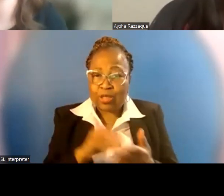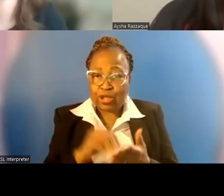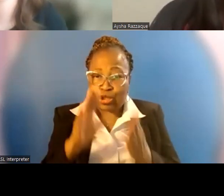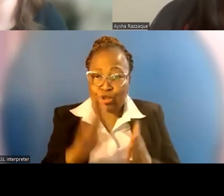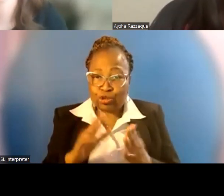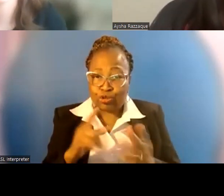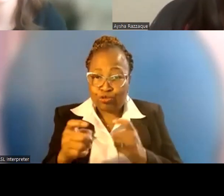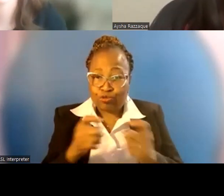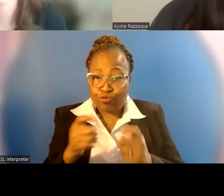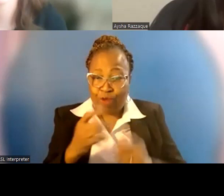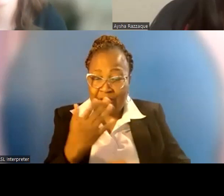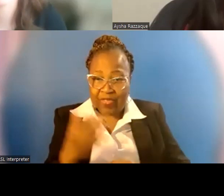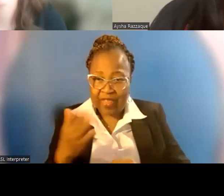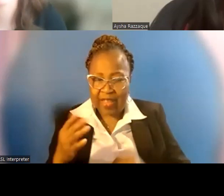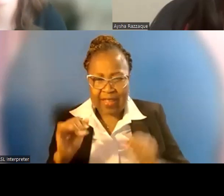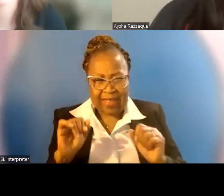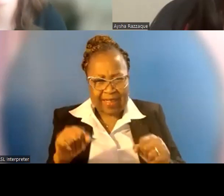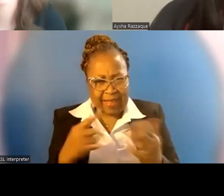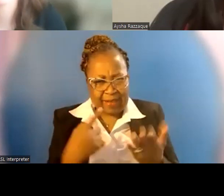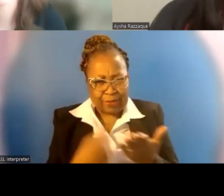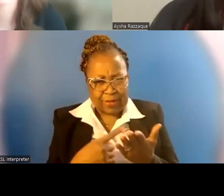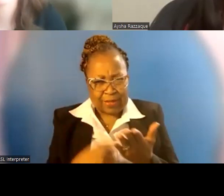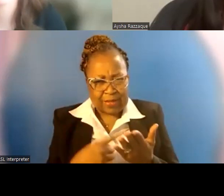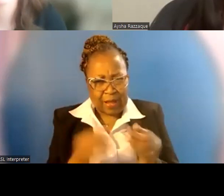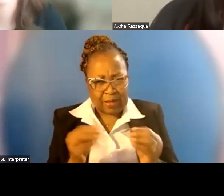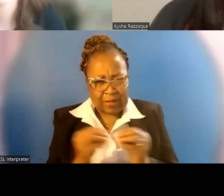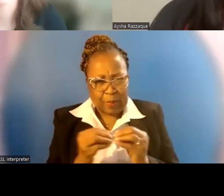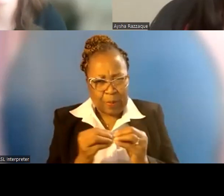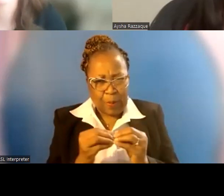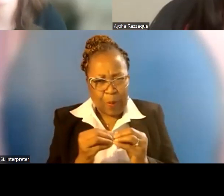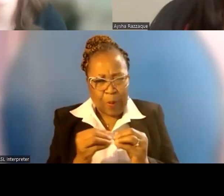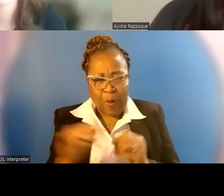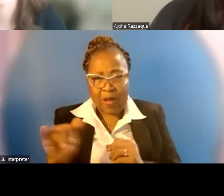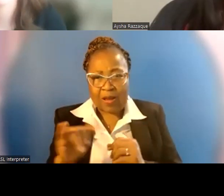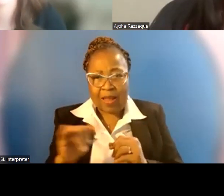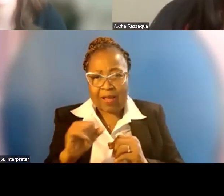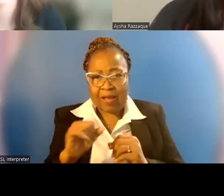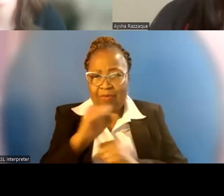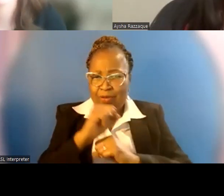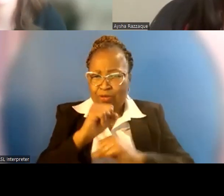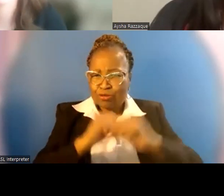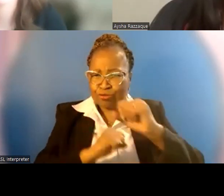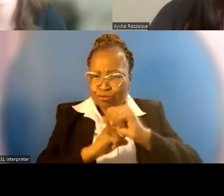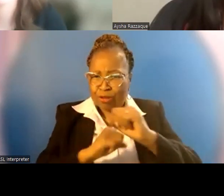I'm just curious, can you go into more like the structure of that like is like,